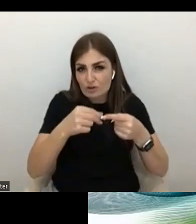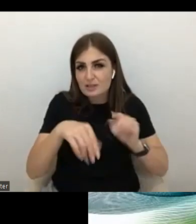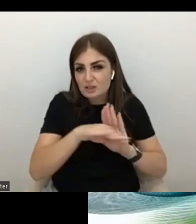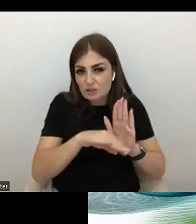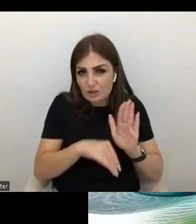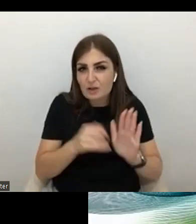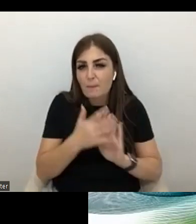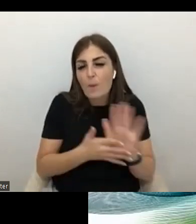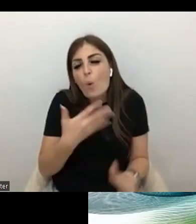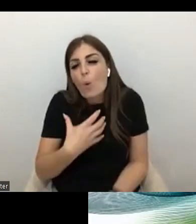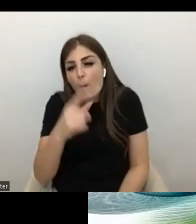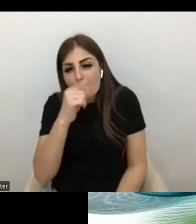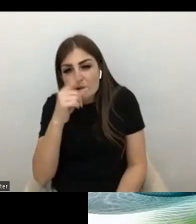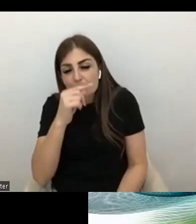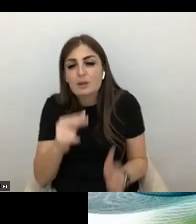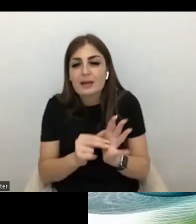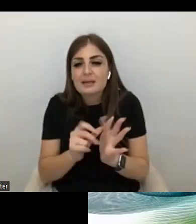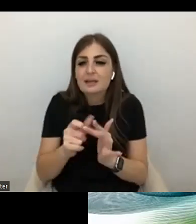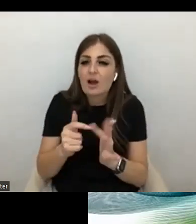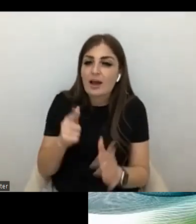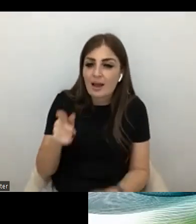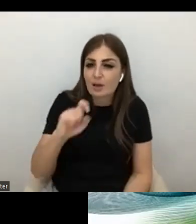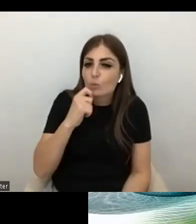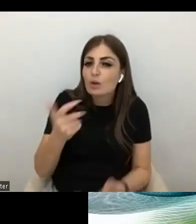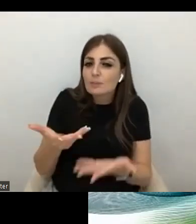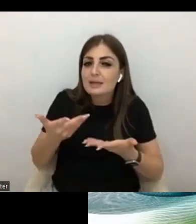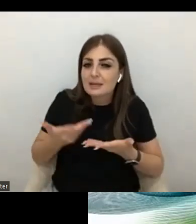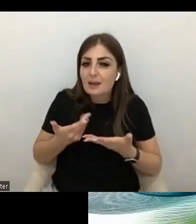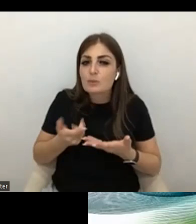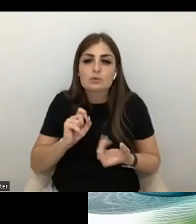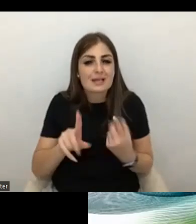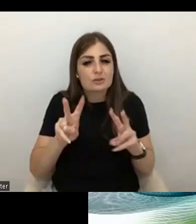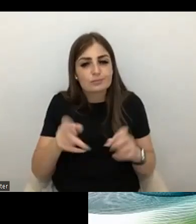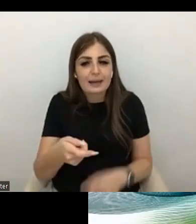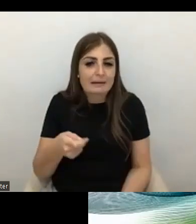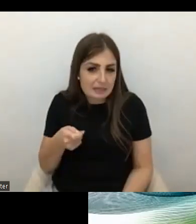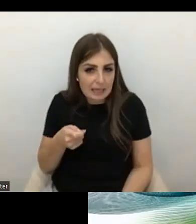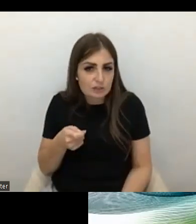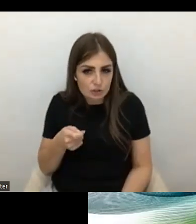it's more likely the NDIA would send you an invitation.